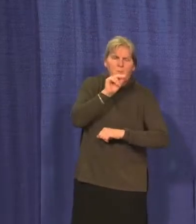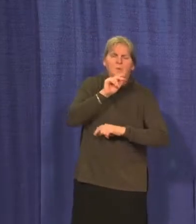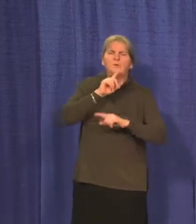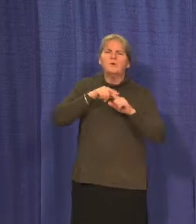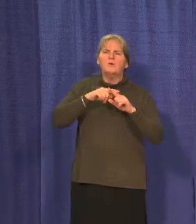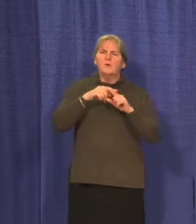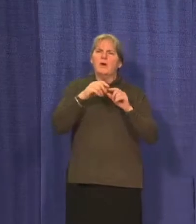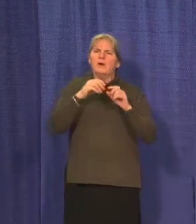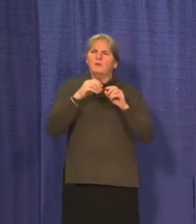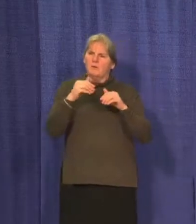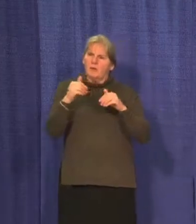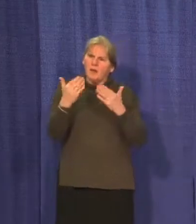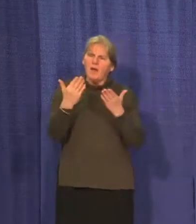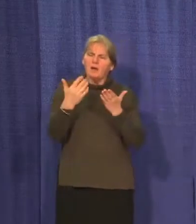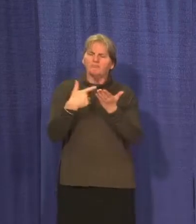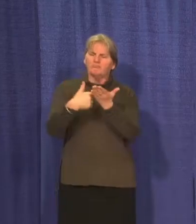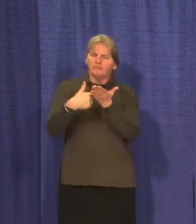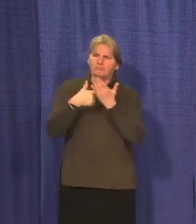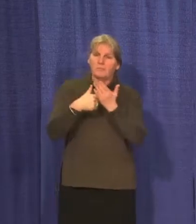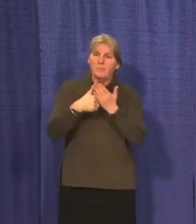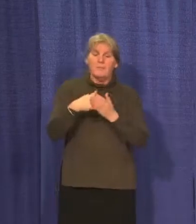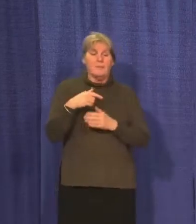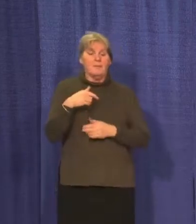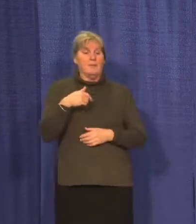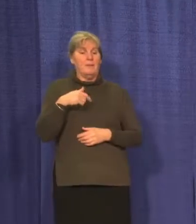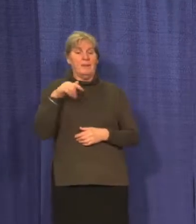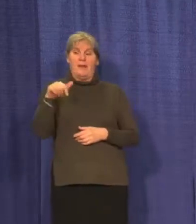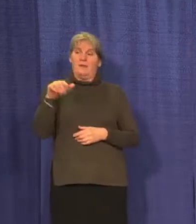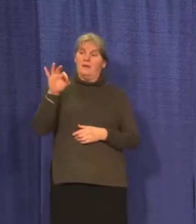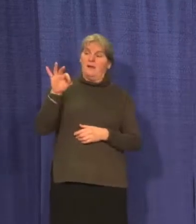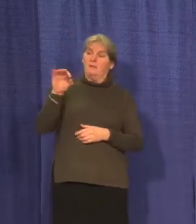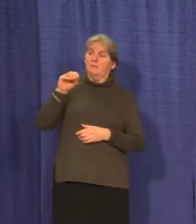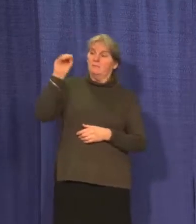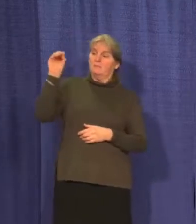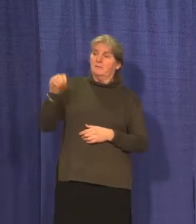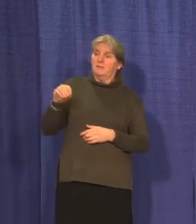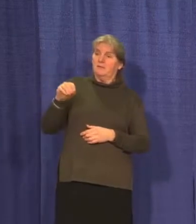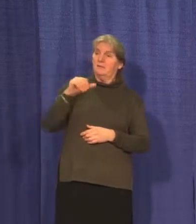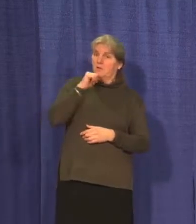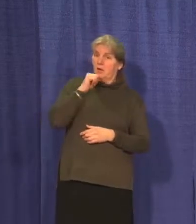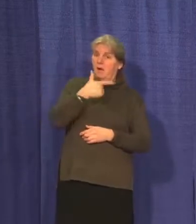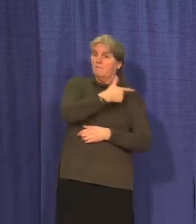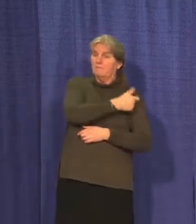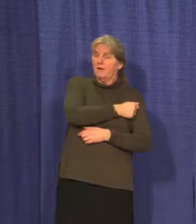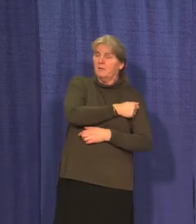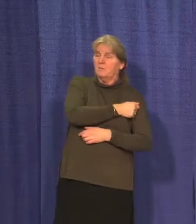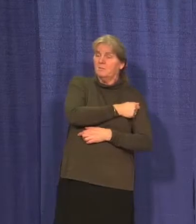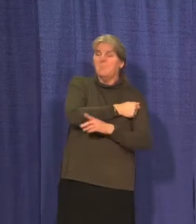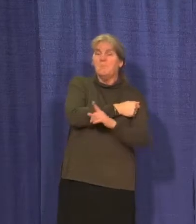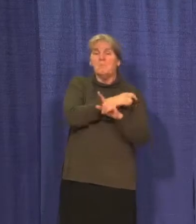So I can't really speak individually for those 9 percent. I think the 91 percent is a very